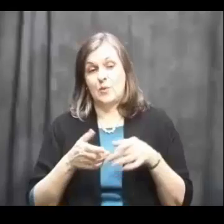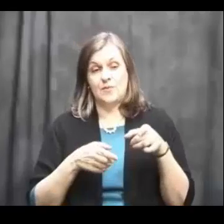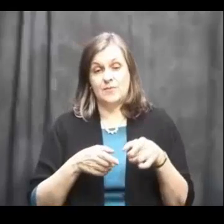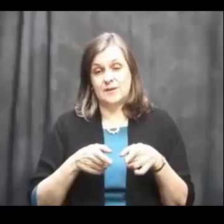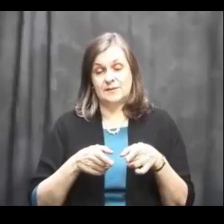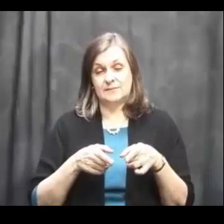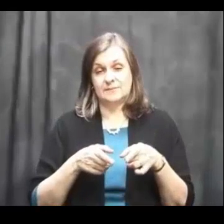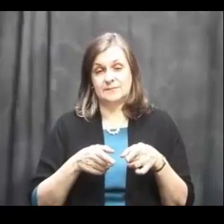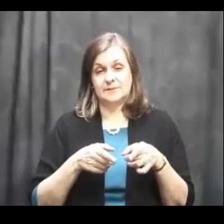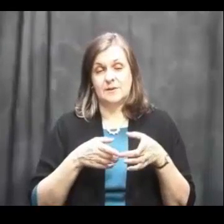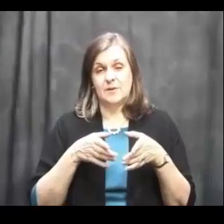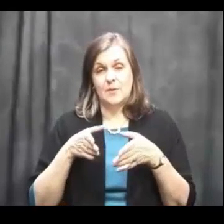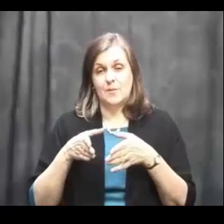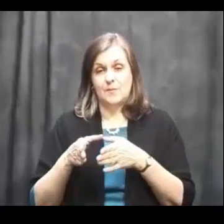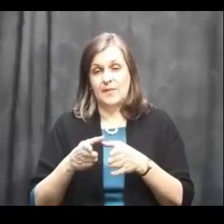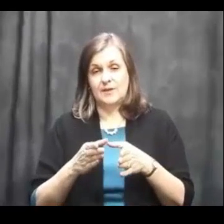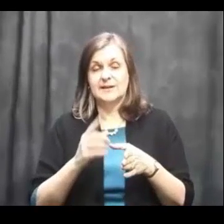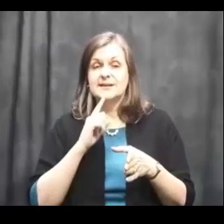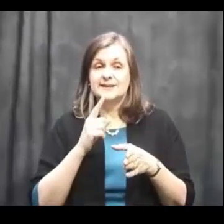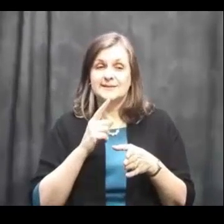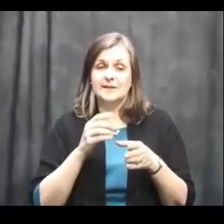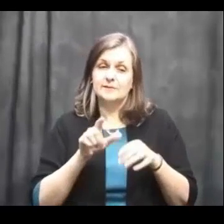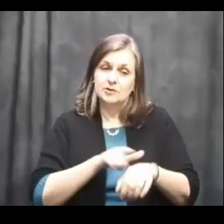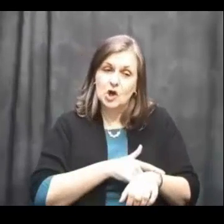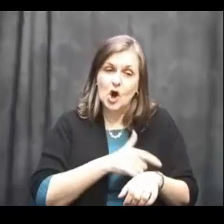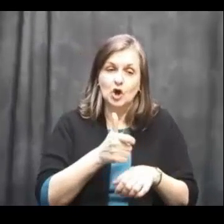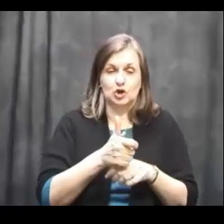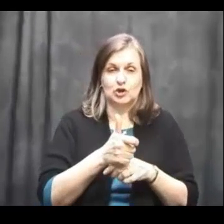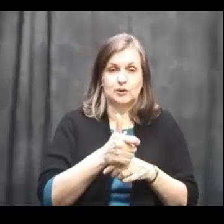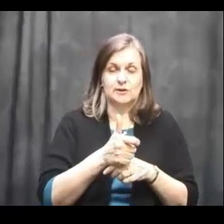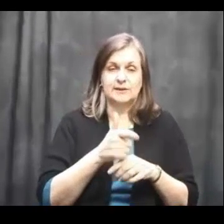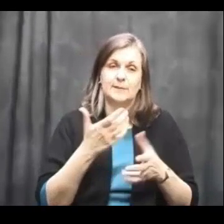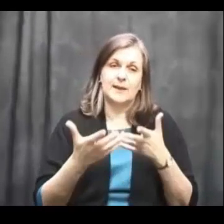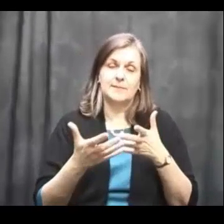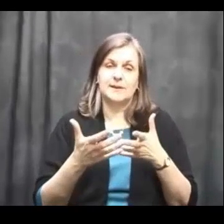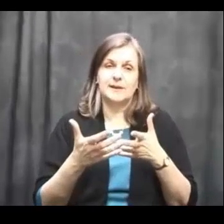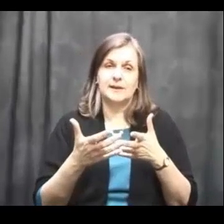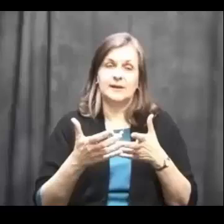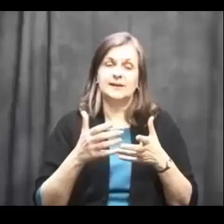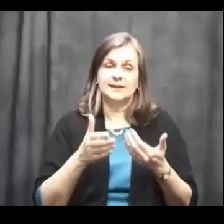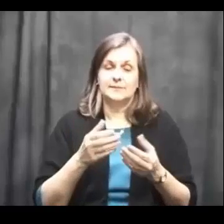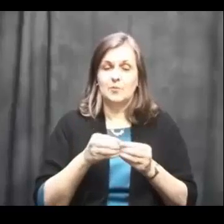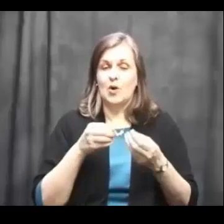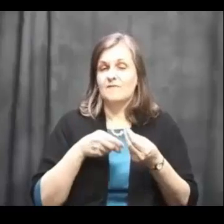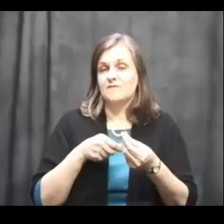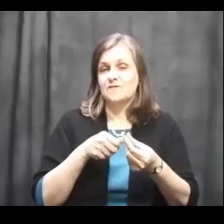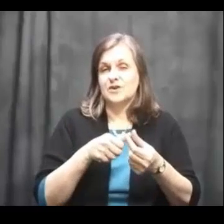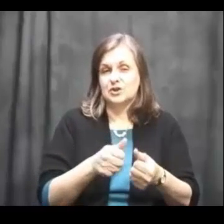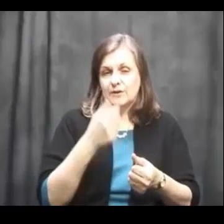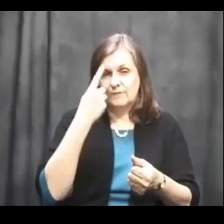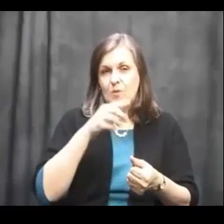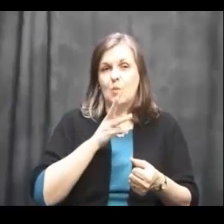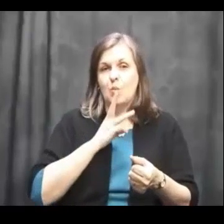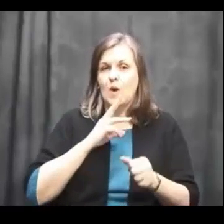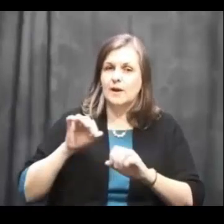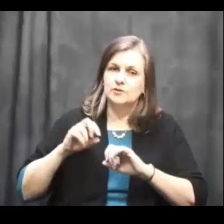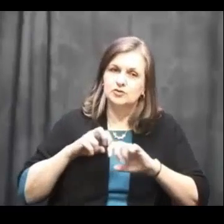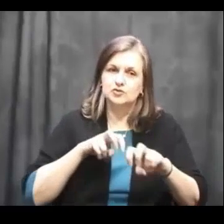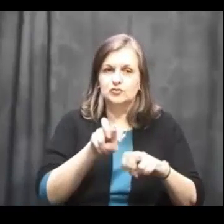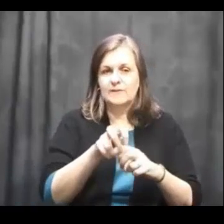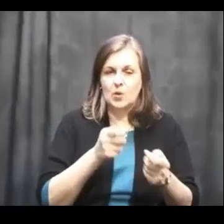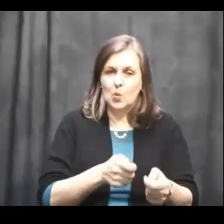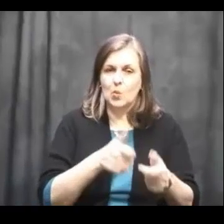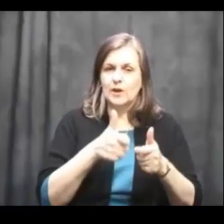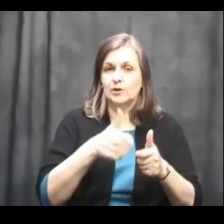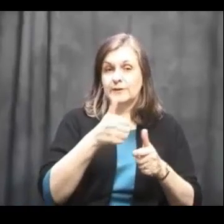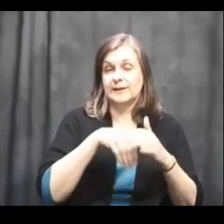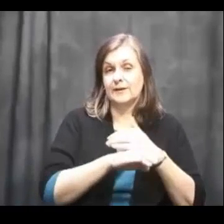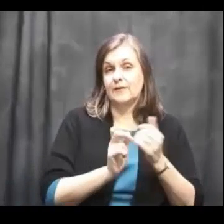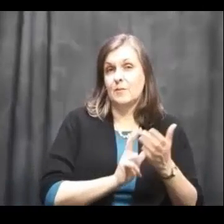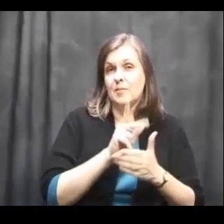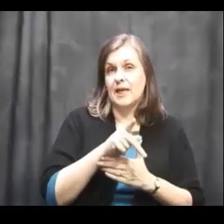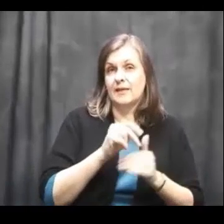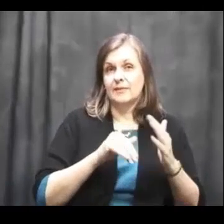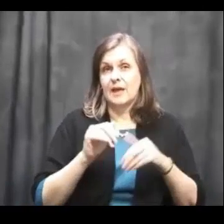even though this route maybe longer it can be much more efficient to bulk flow water into the plant move it in much more quickly than under